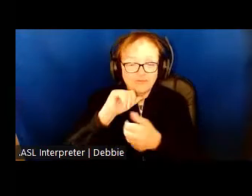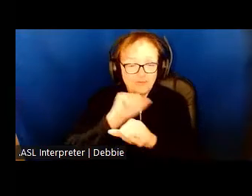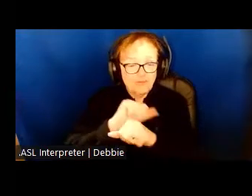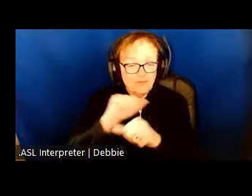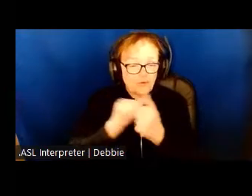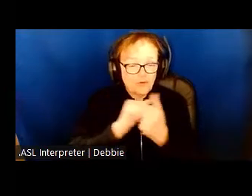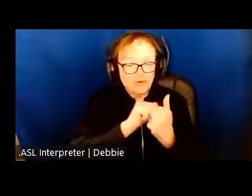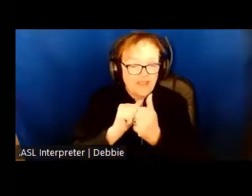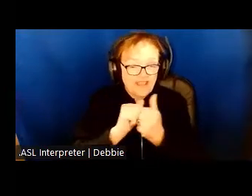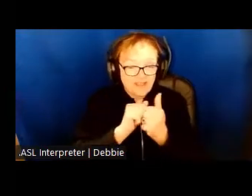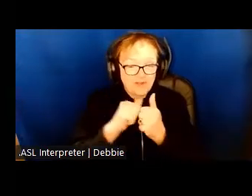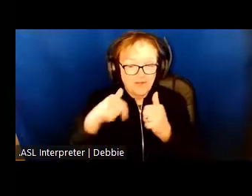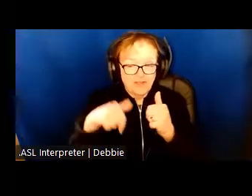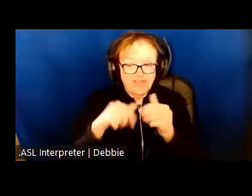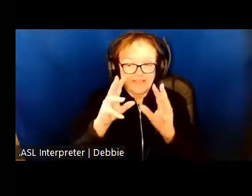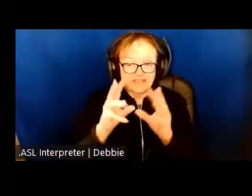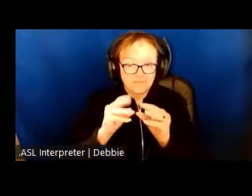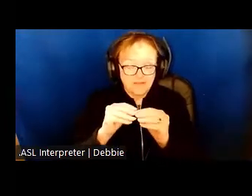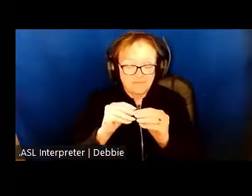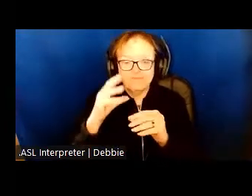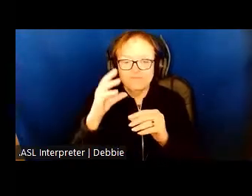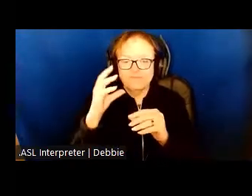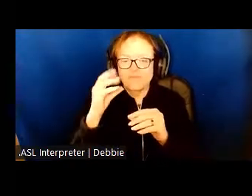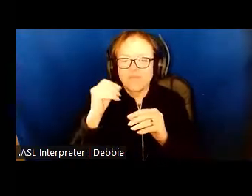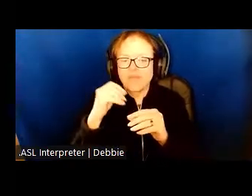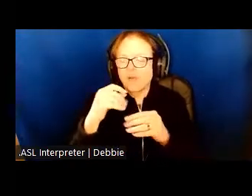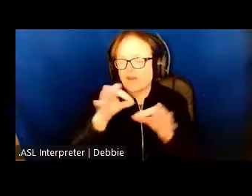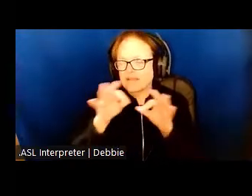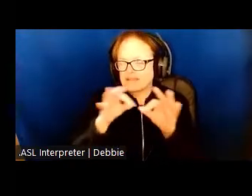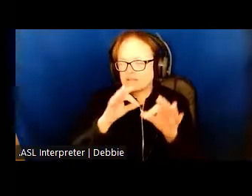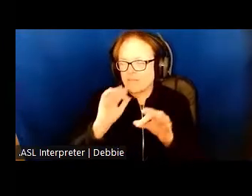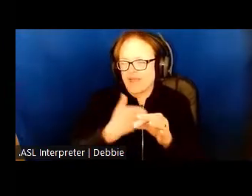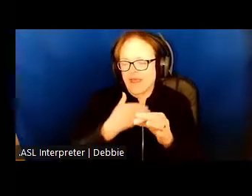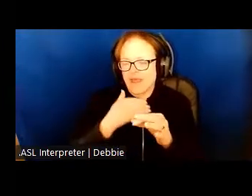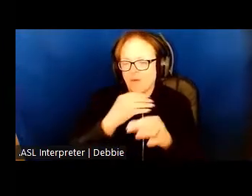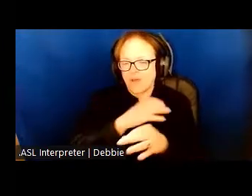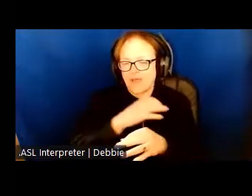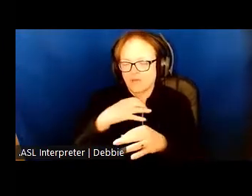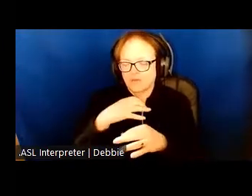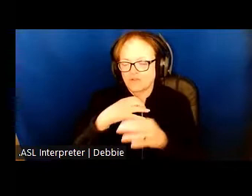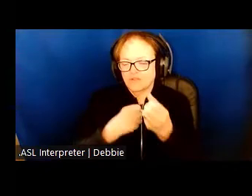a moment to tell you a bit about the Council’s support for artists. The New Jersey State